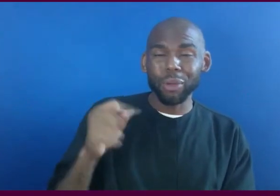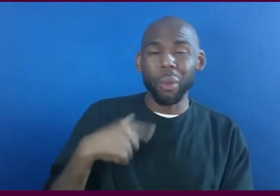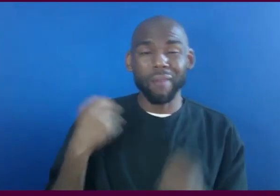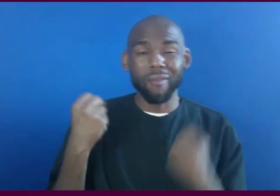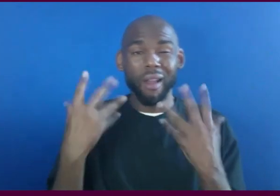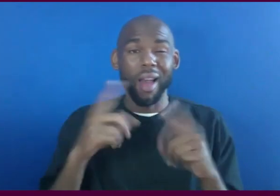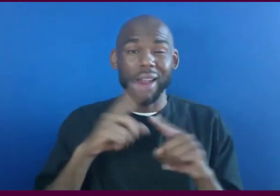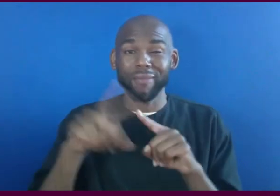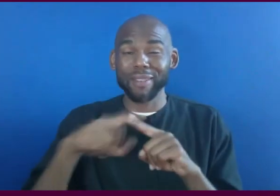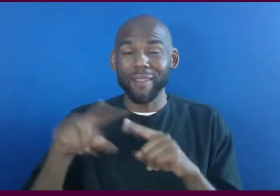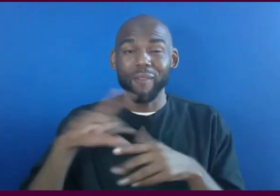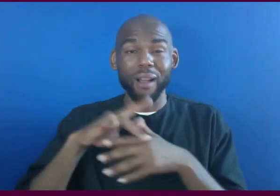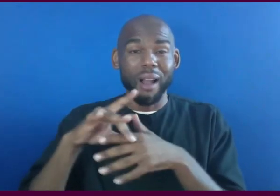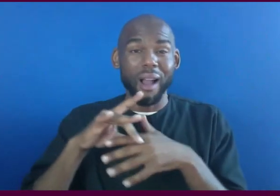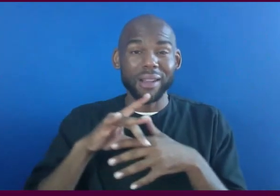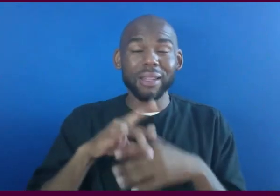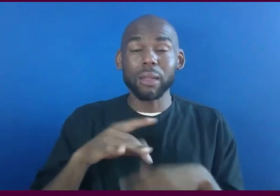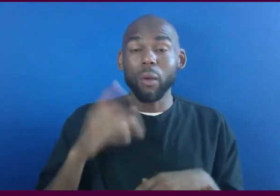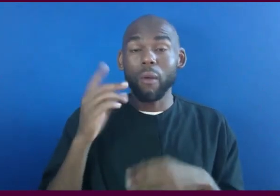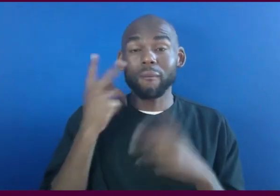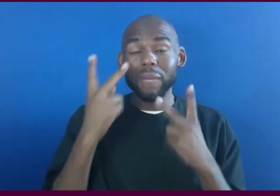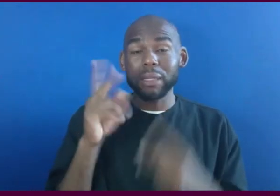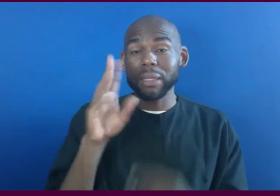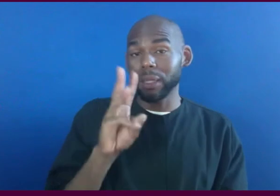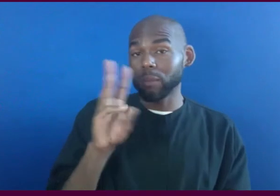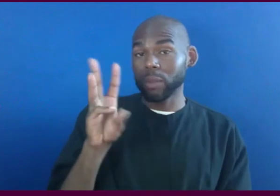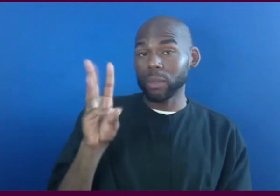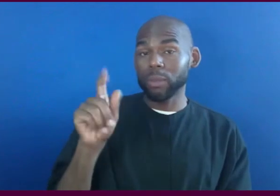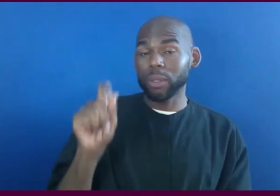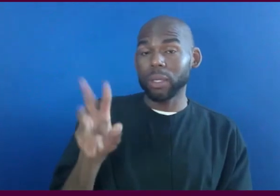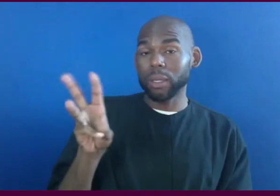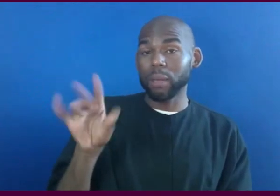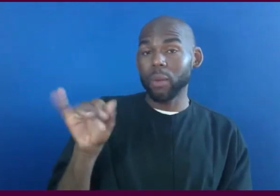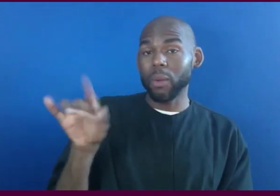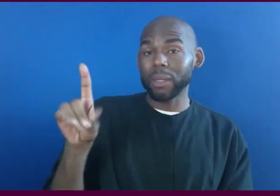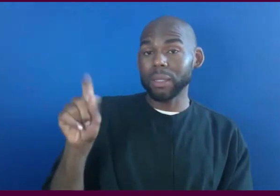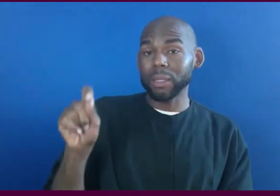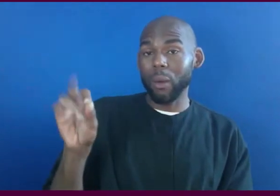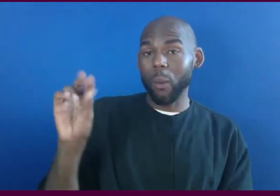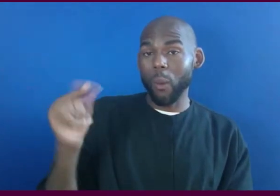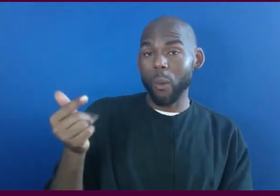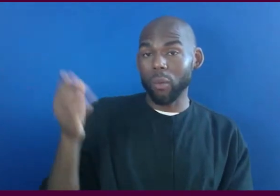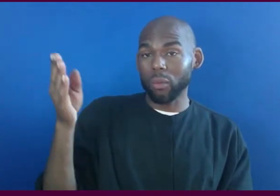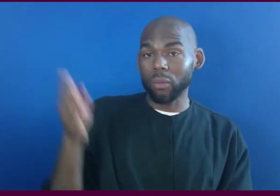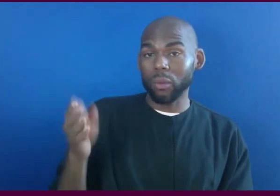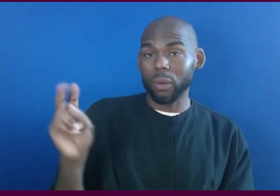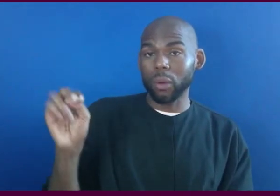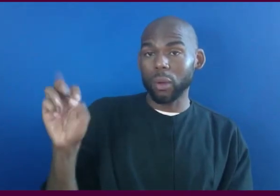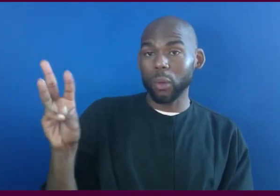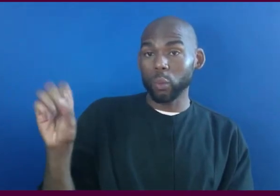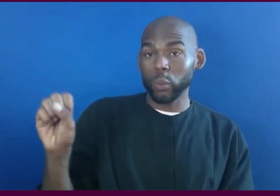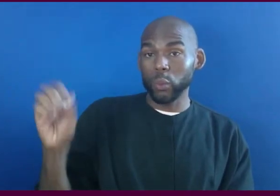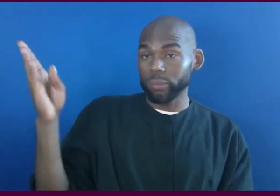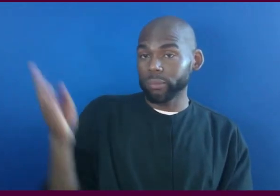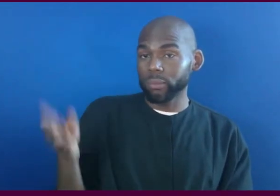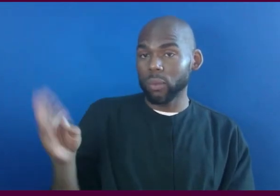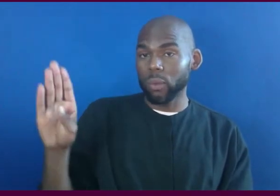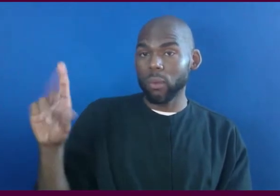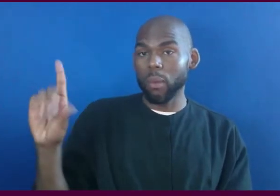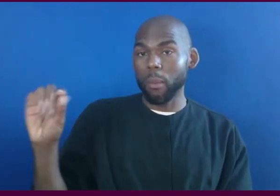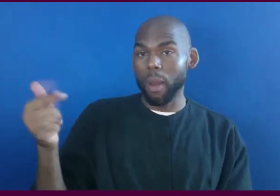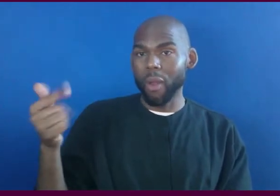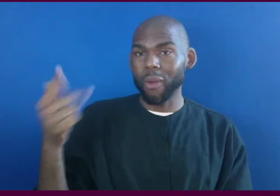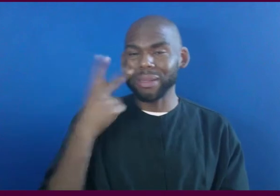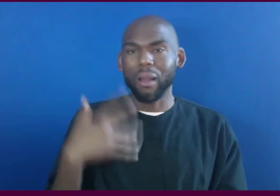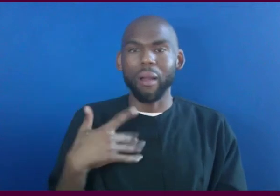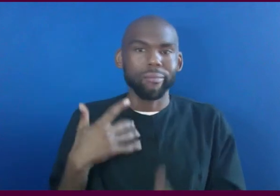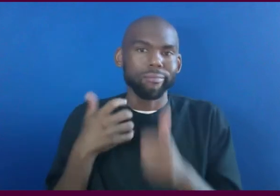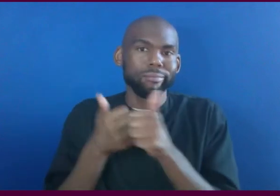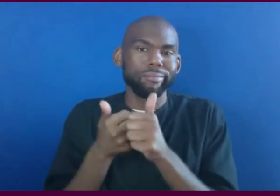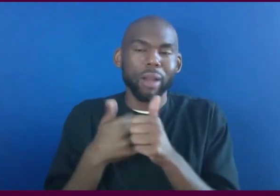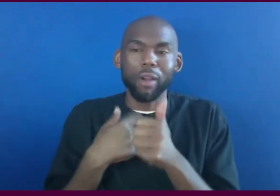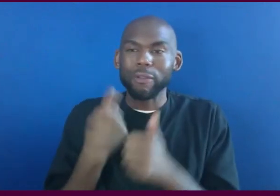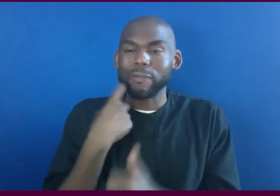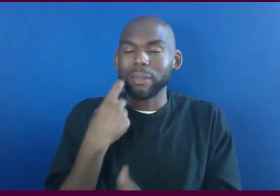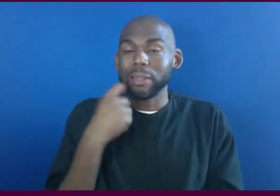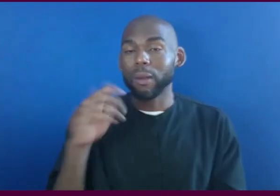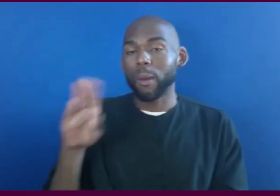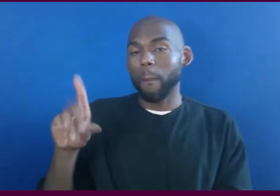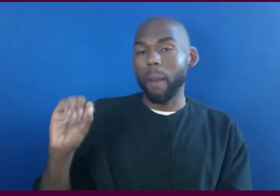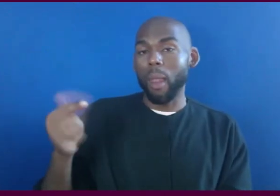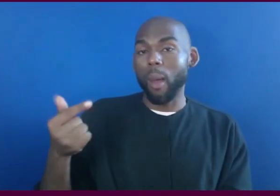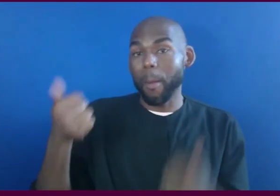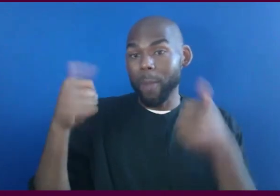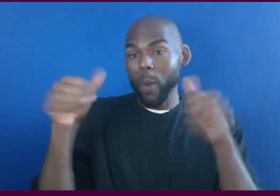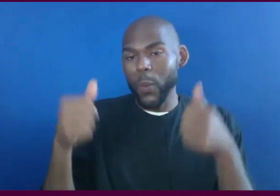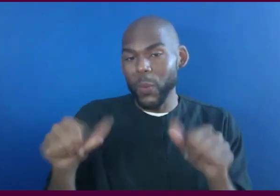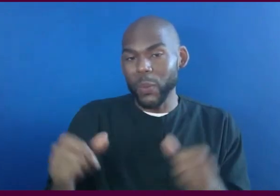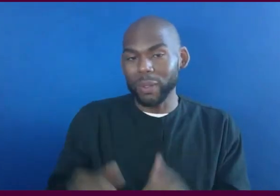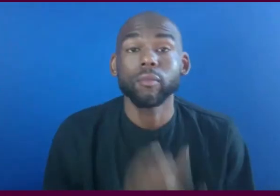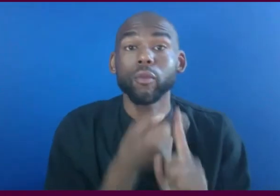So visit our website today at www.wid.org/news/blog, to catch up on our latest blog posts.